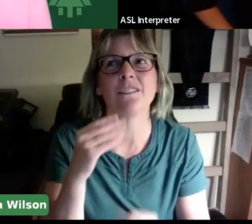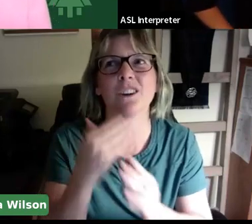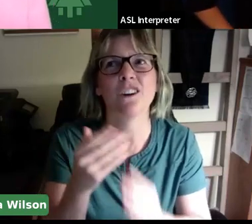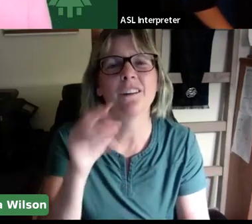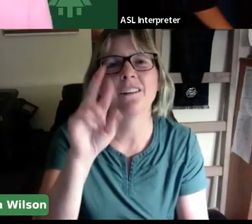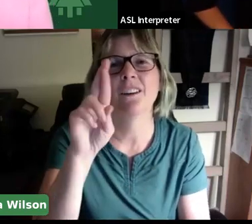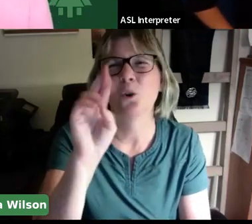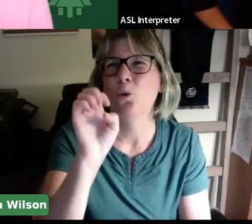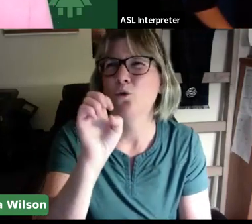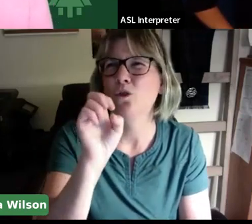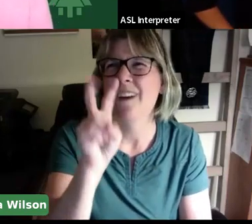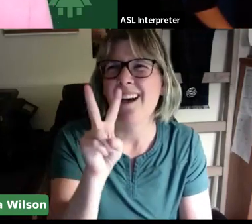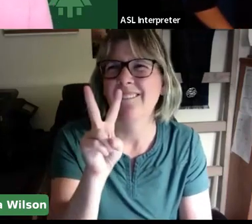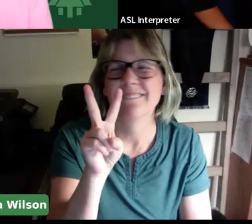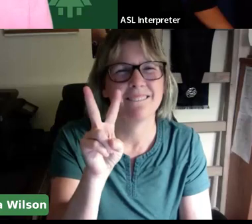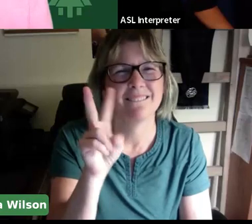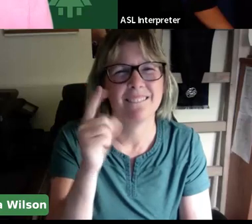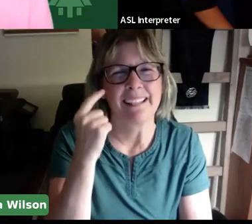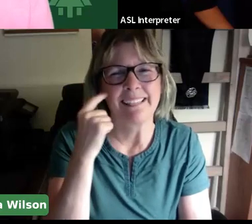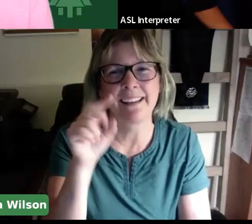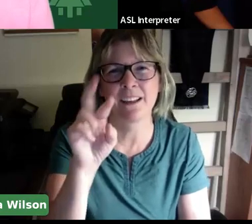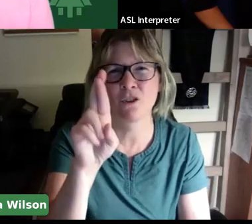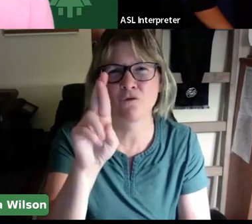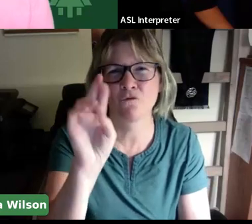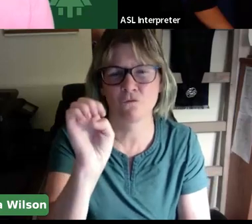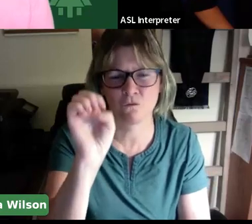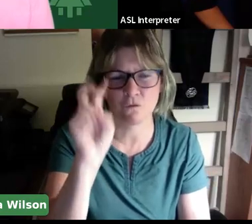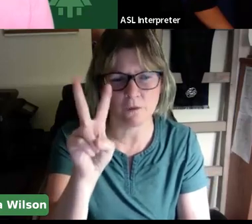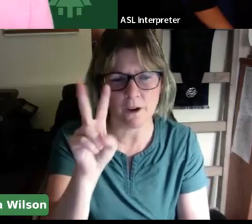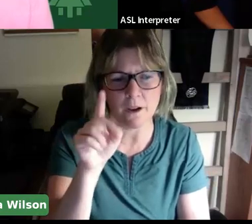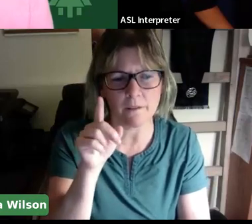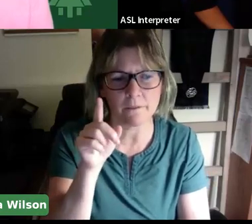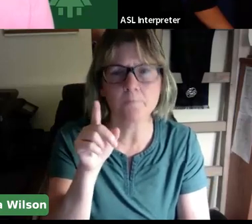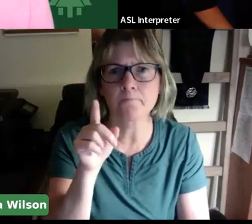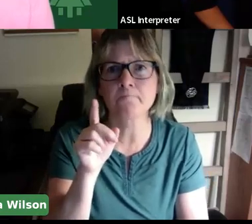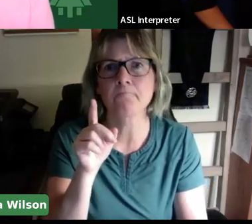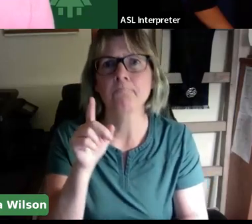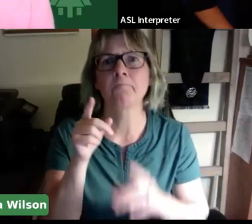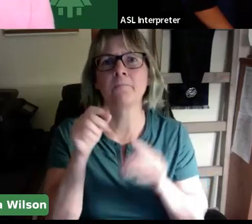And there's one brand that I heard of. I think it was Rev.